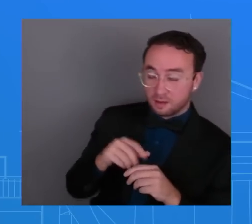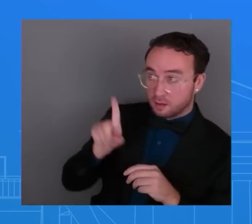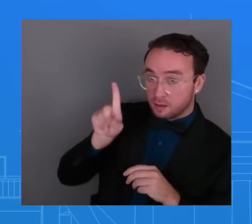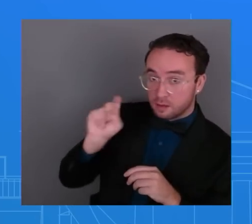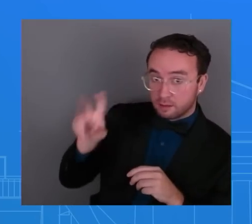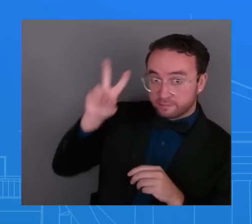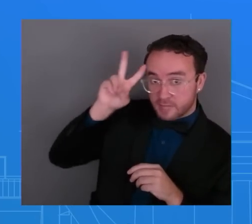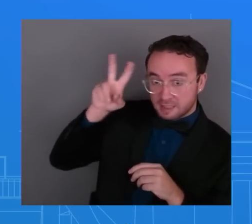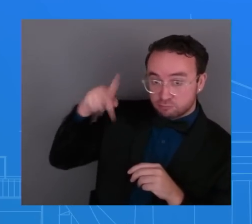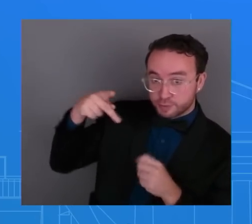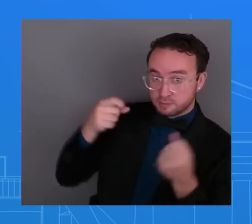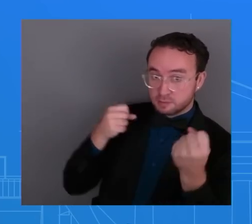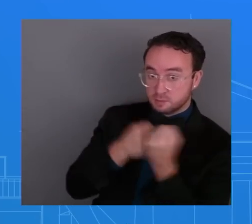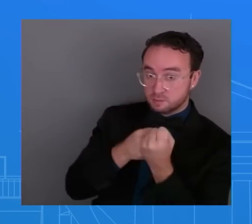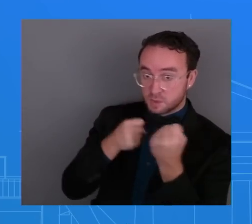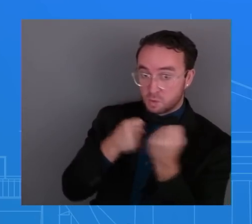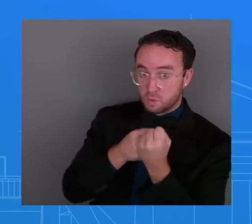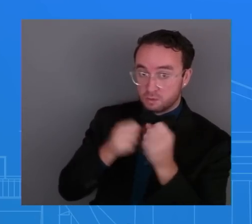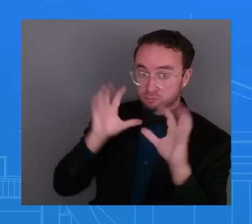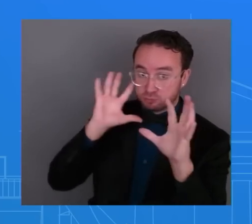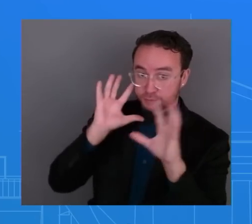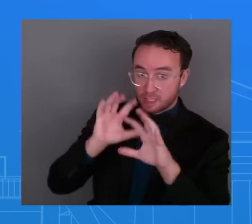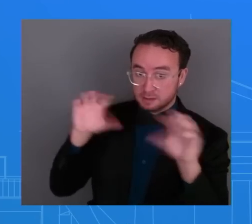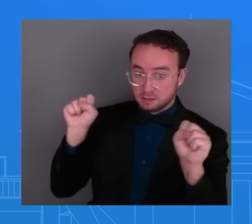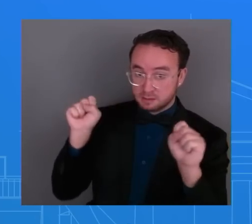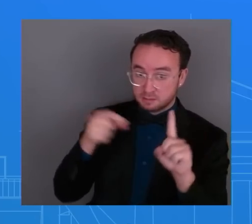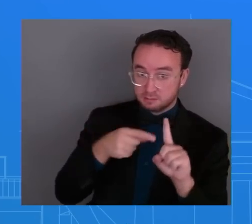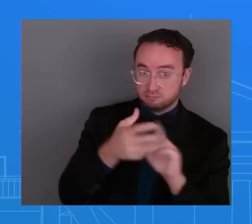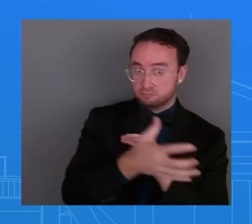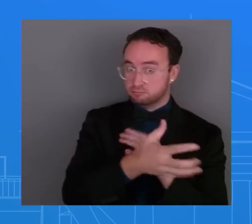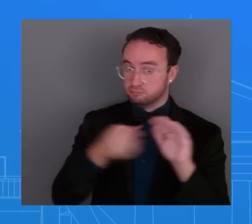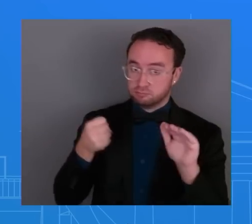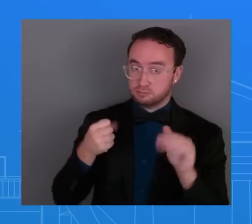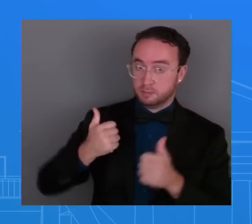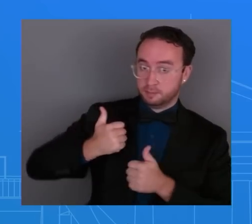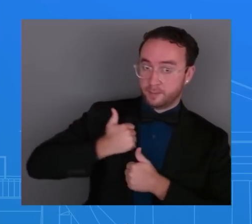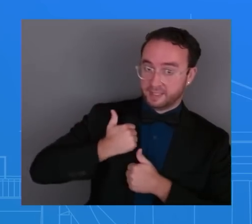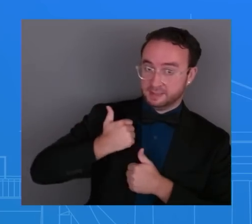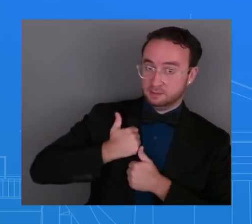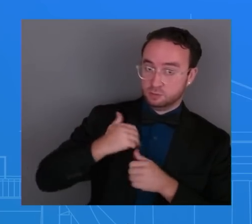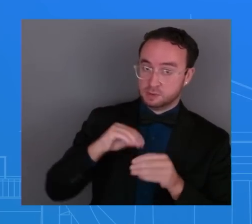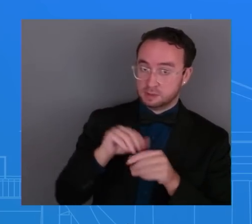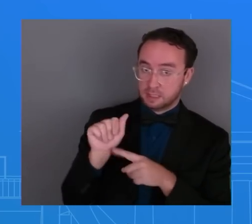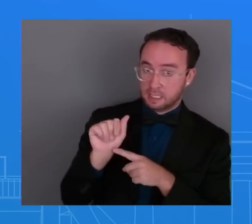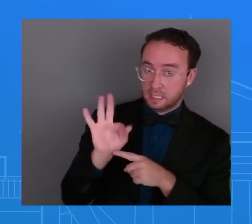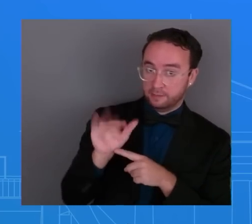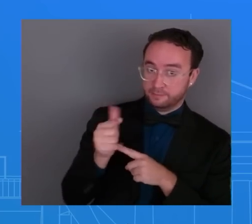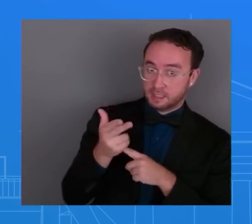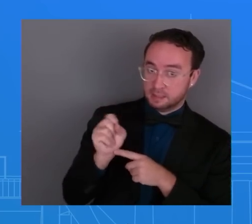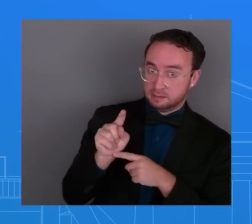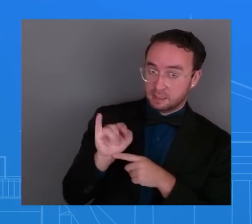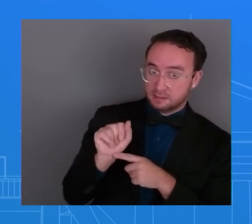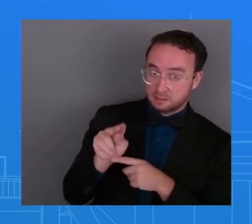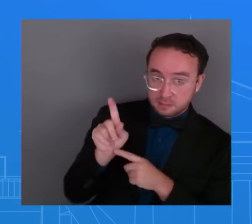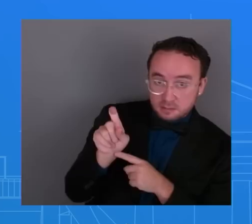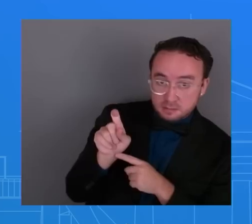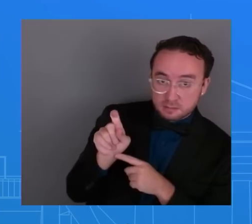they've been partners -- critical partners. It doesn't matter if it's domestic issues; also, foreign policy issues. And that has been the case from day one